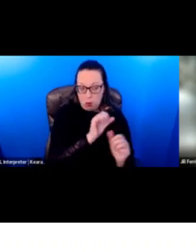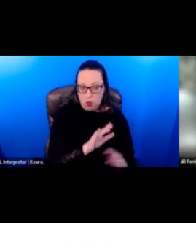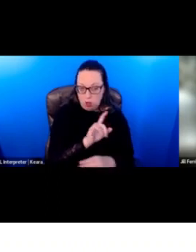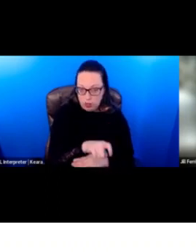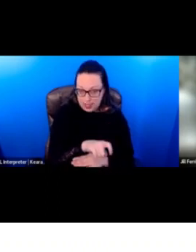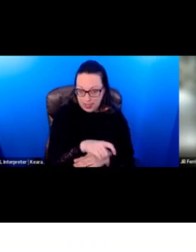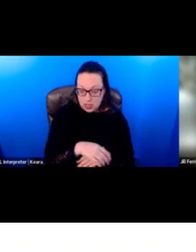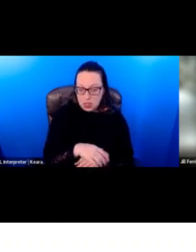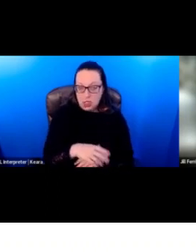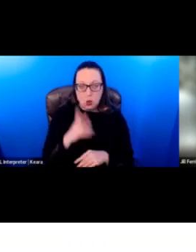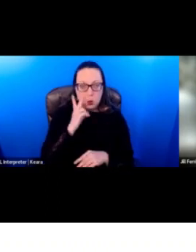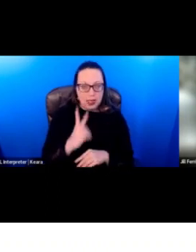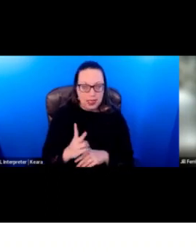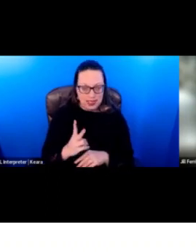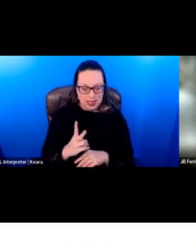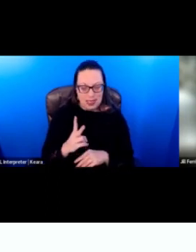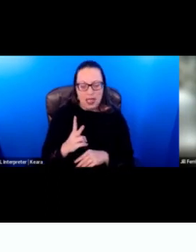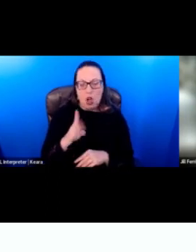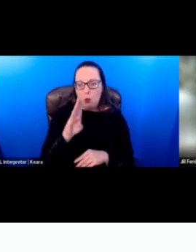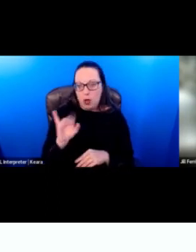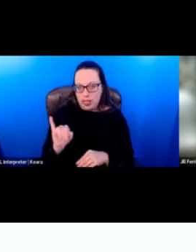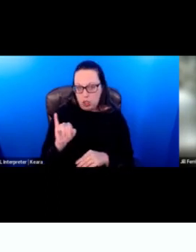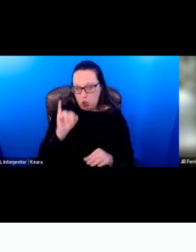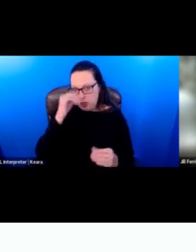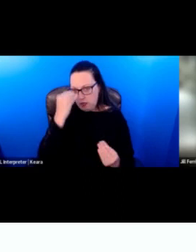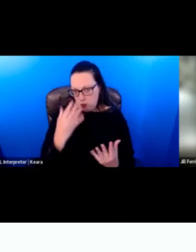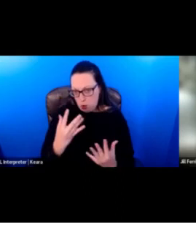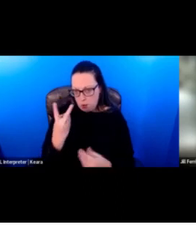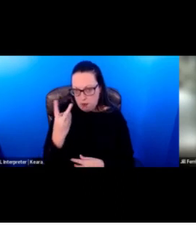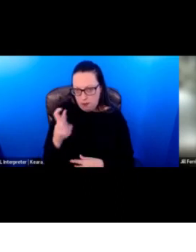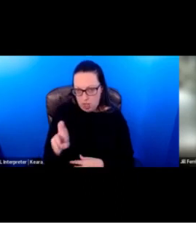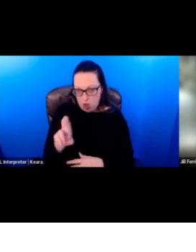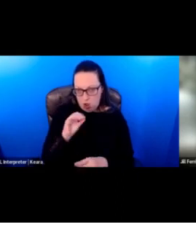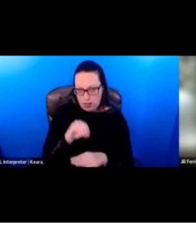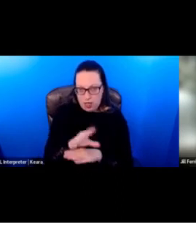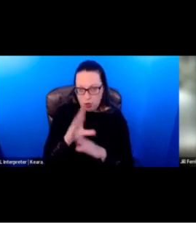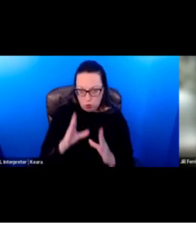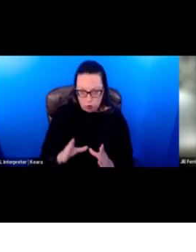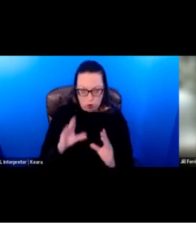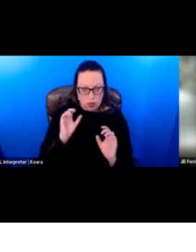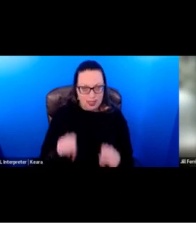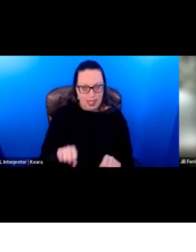see that a brain injury informed vocational rehabilitation counselor can work side by side